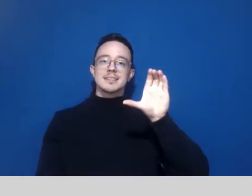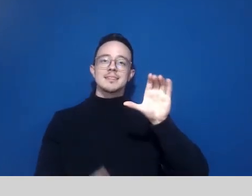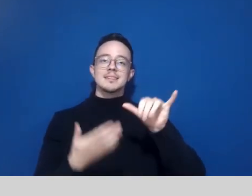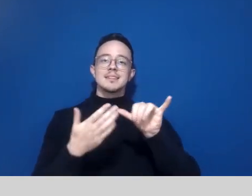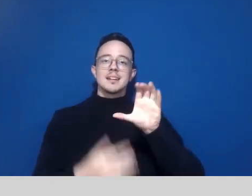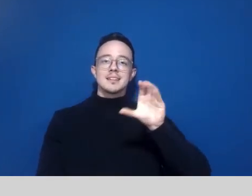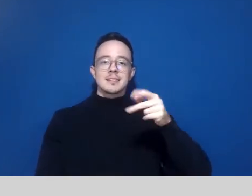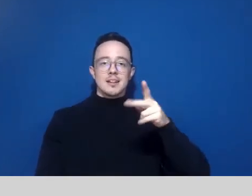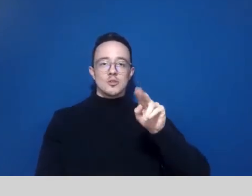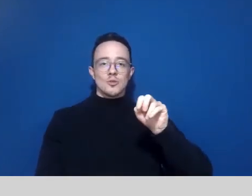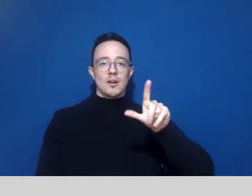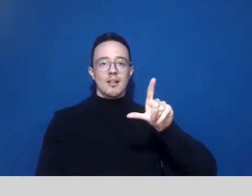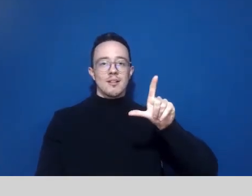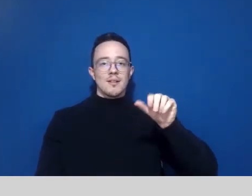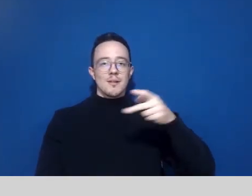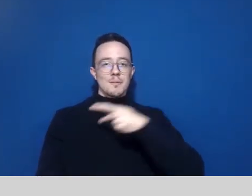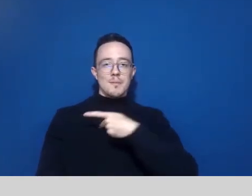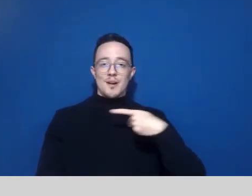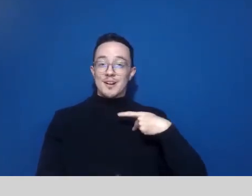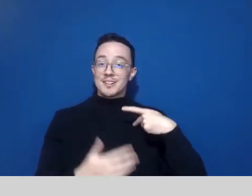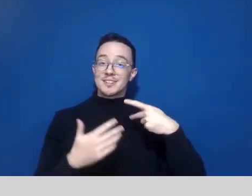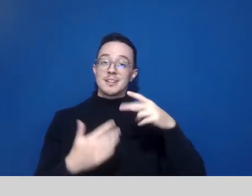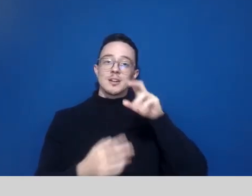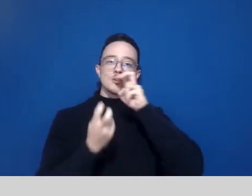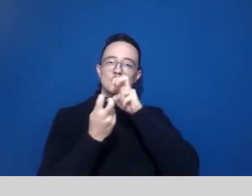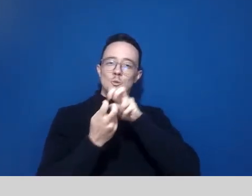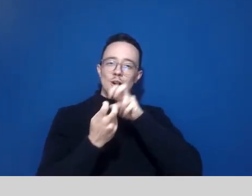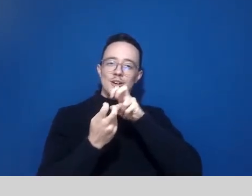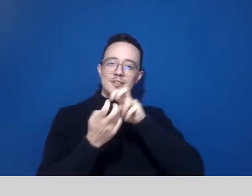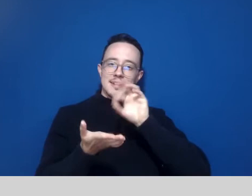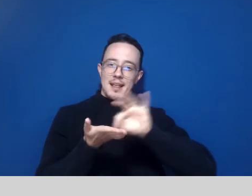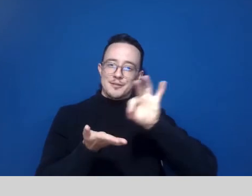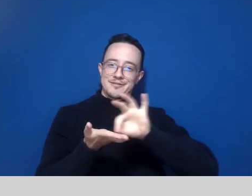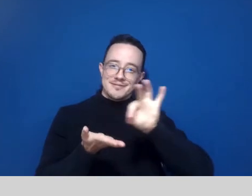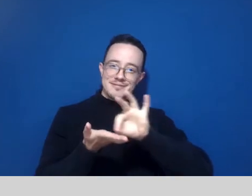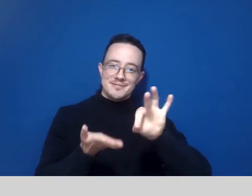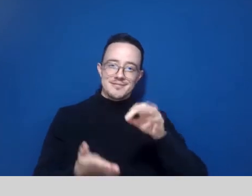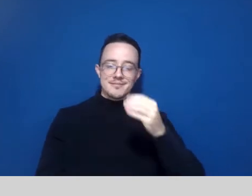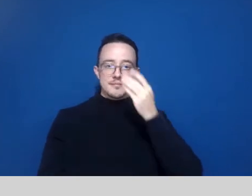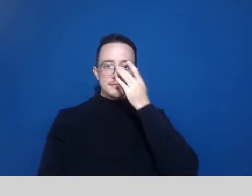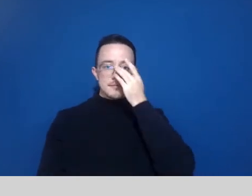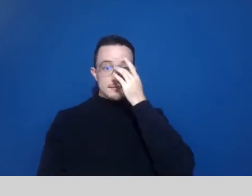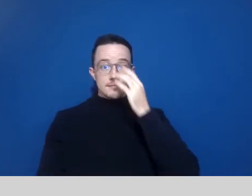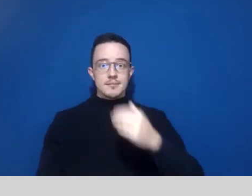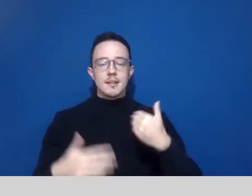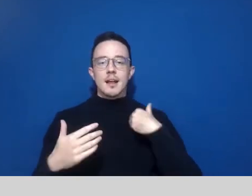to answer the crucial question: "How many squirrels are there in Central Park?" And this is published as a CSV file.